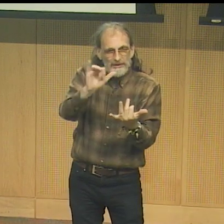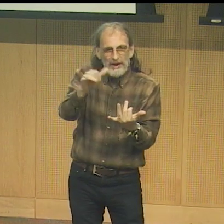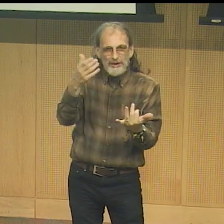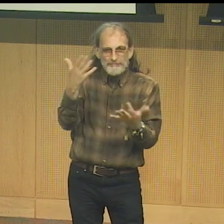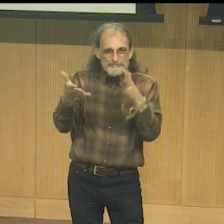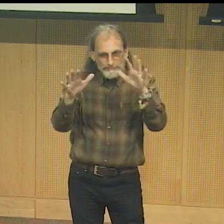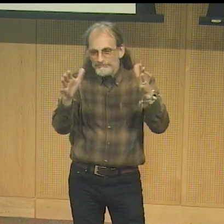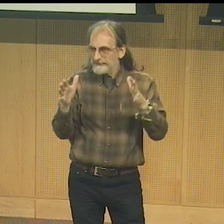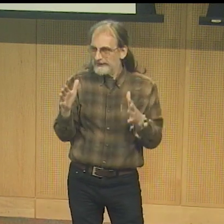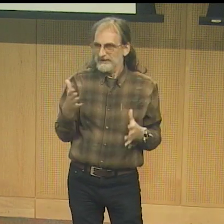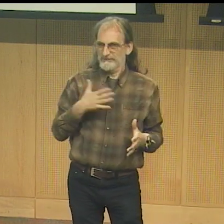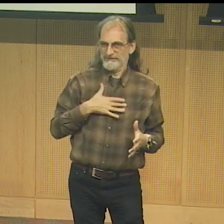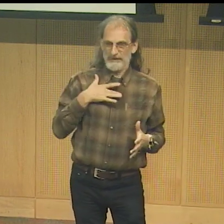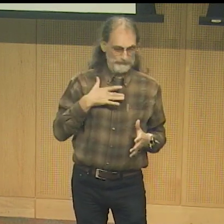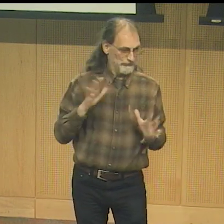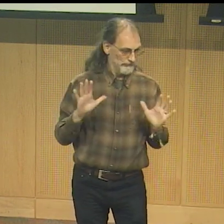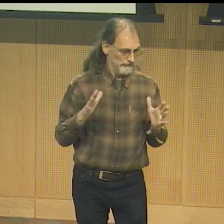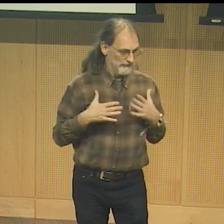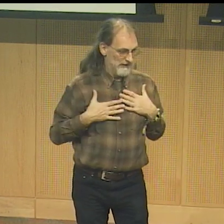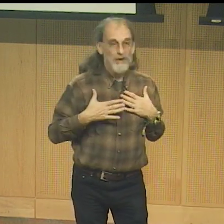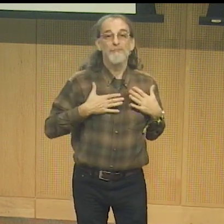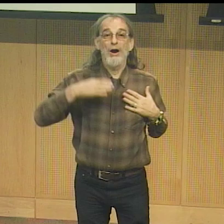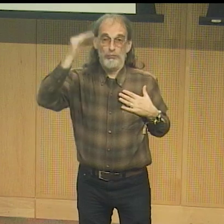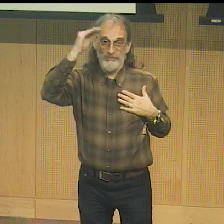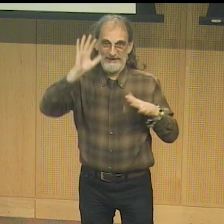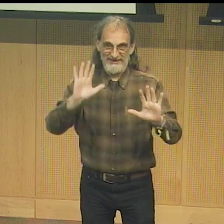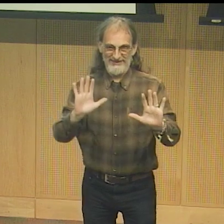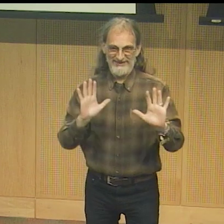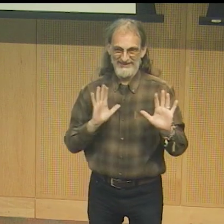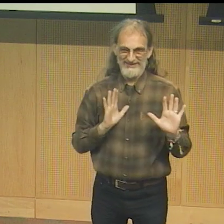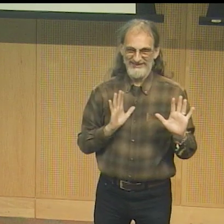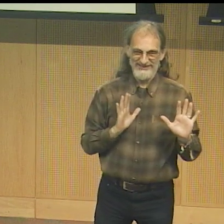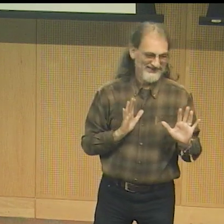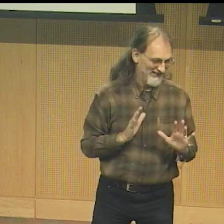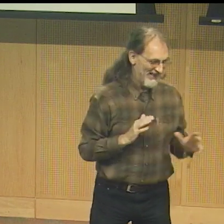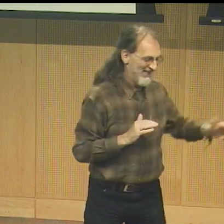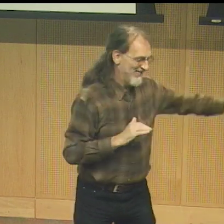It's important to address each of the issues that we're having in different ways and to balance our energies.